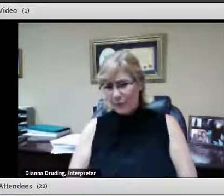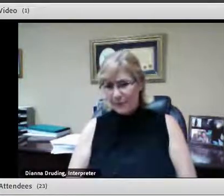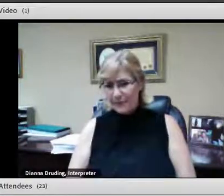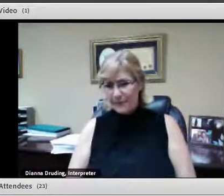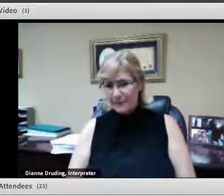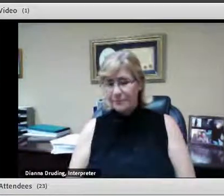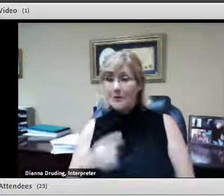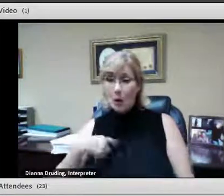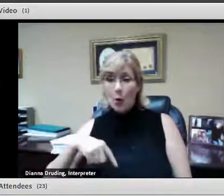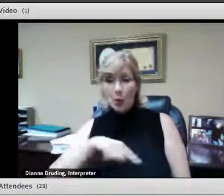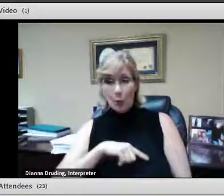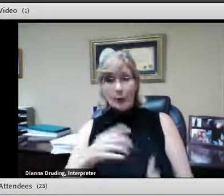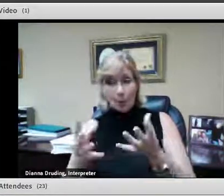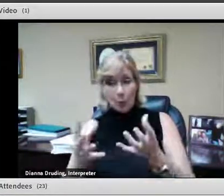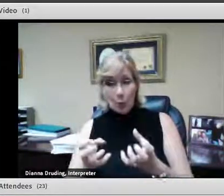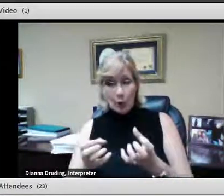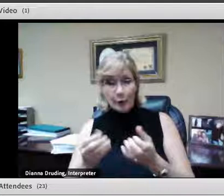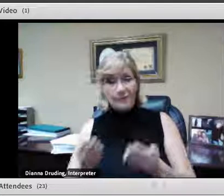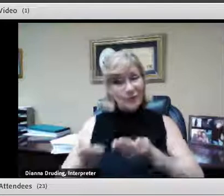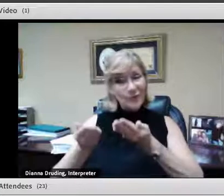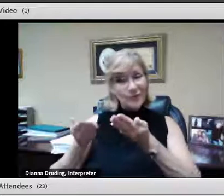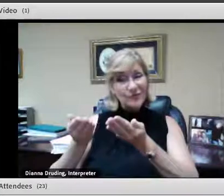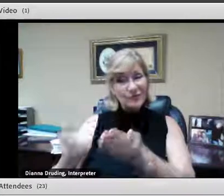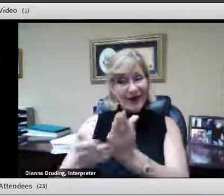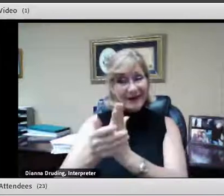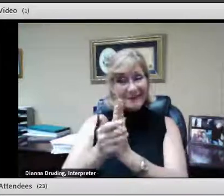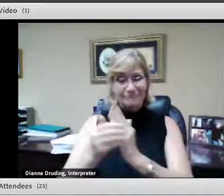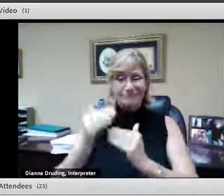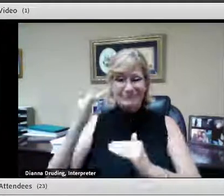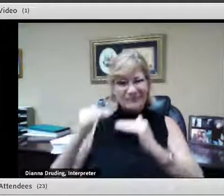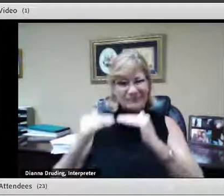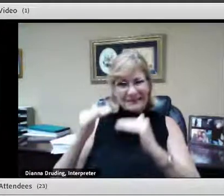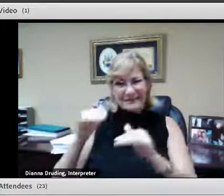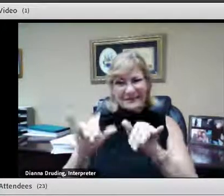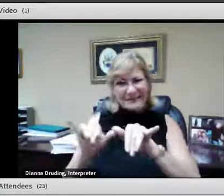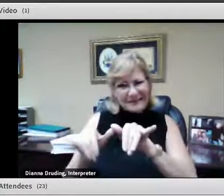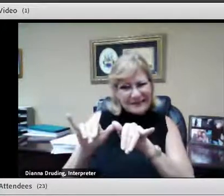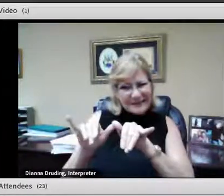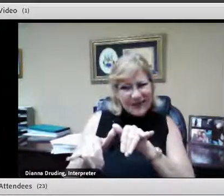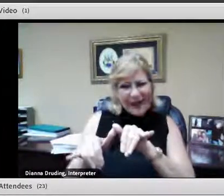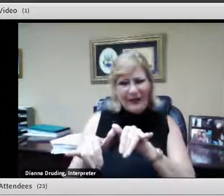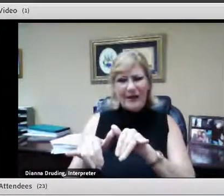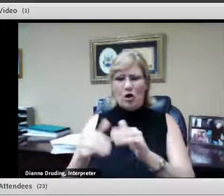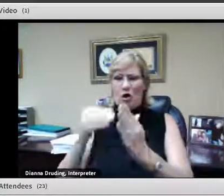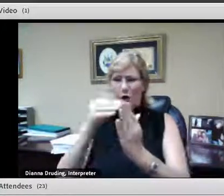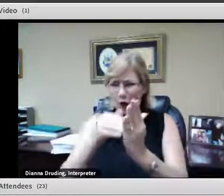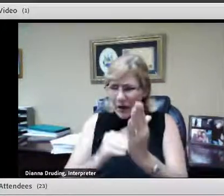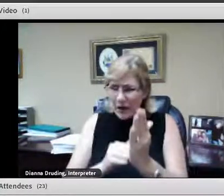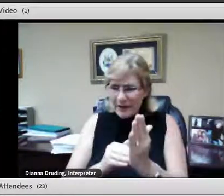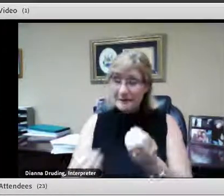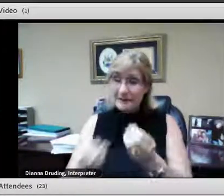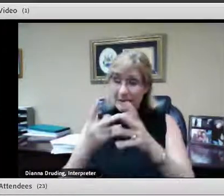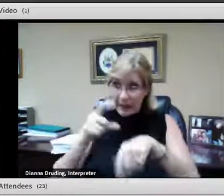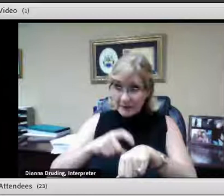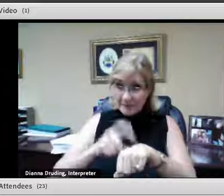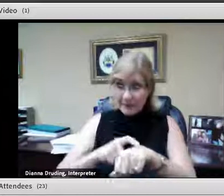We want to be able to provide scalability in our games, scalability in our lessons. A lot of times in a lot of settings,